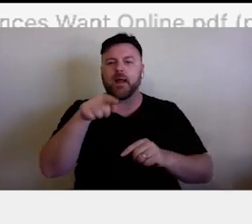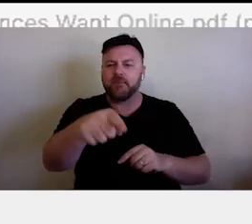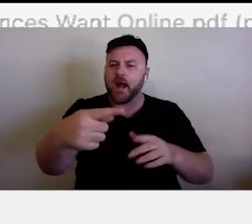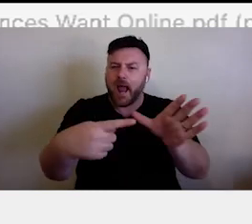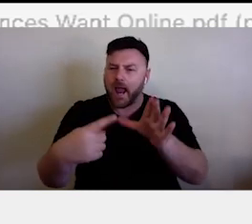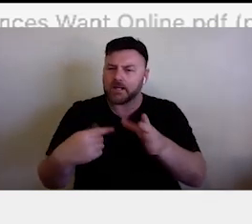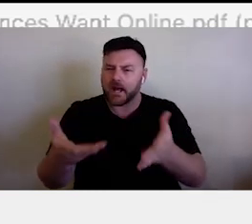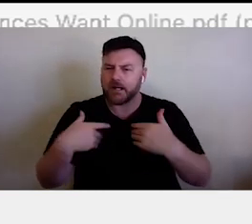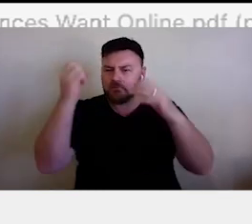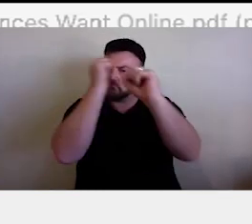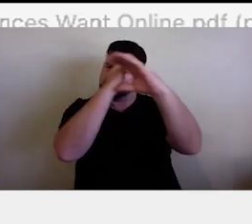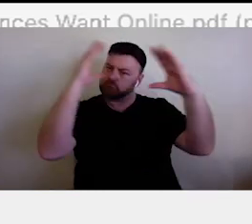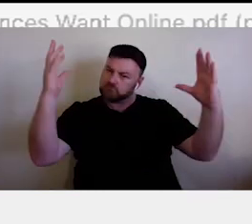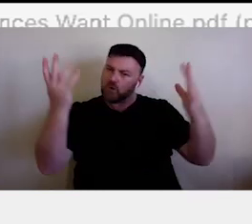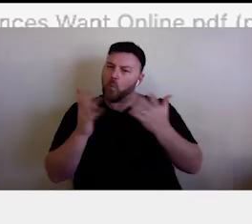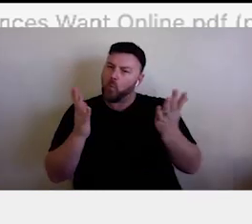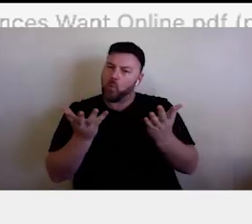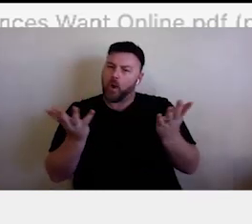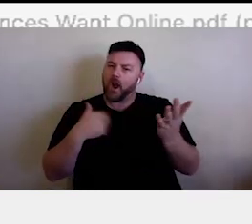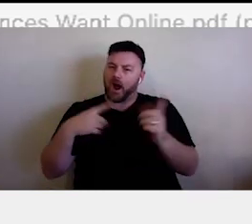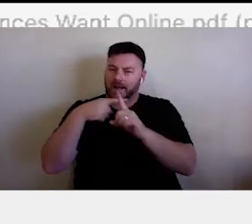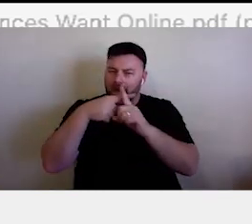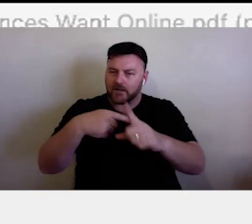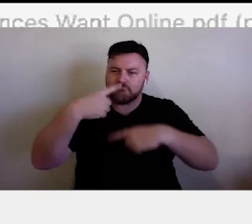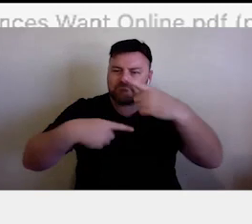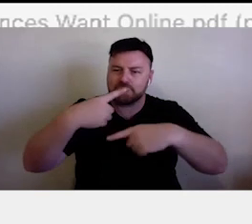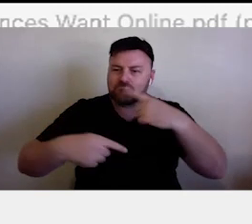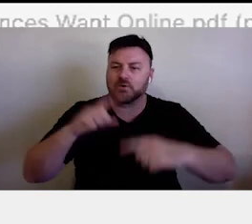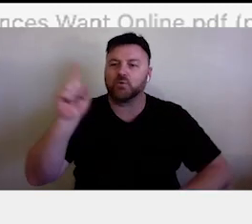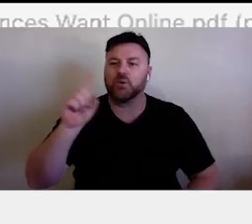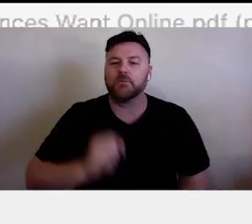situation you're in, you're not the only one here today who is on that